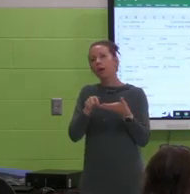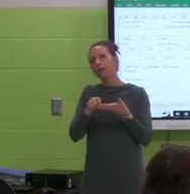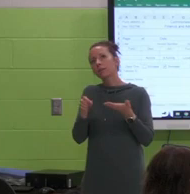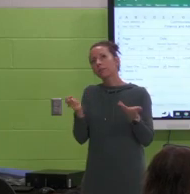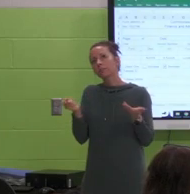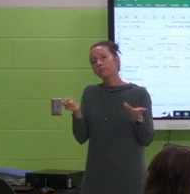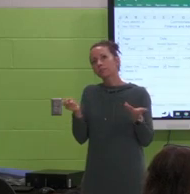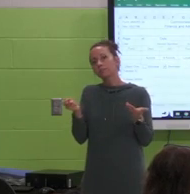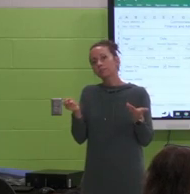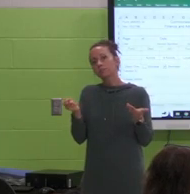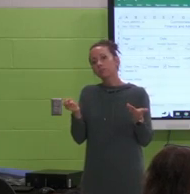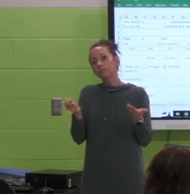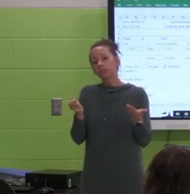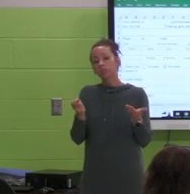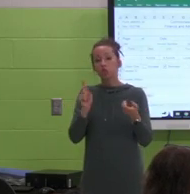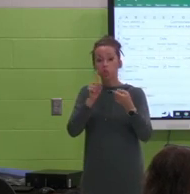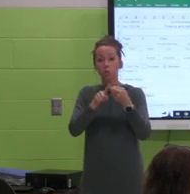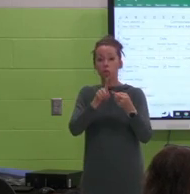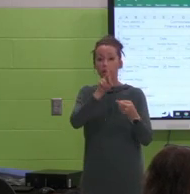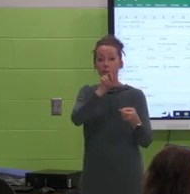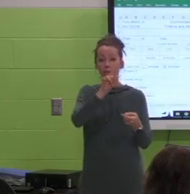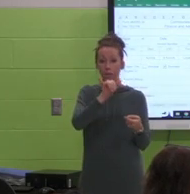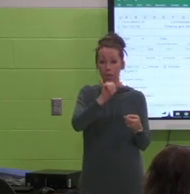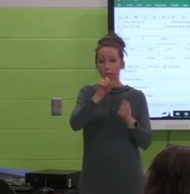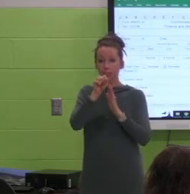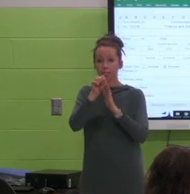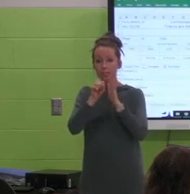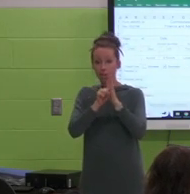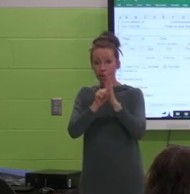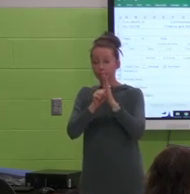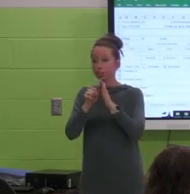write it out to the Kentucky State Treasurer and in the in the memo line they can say